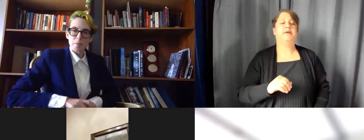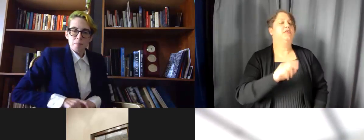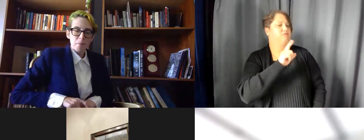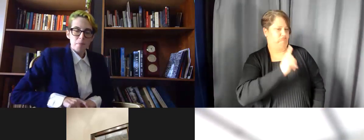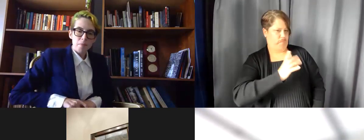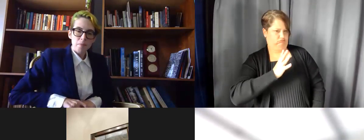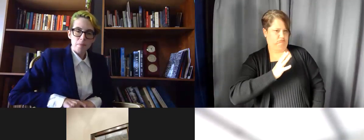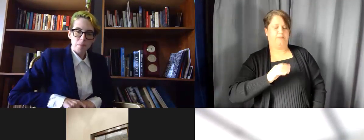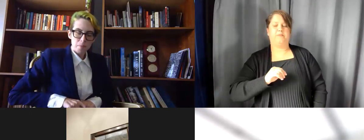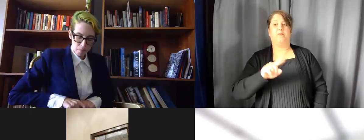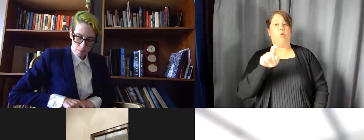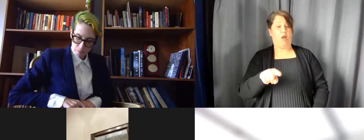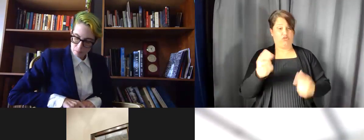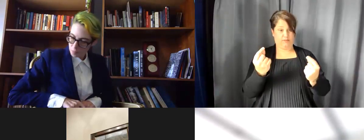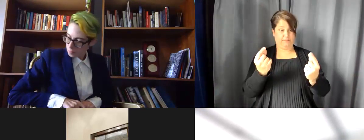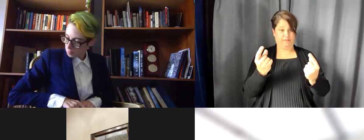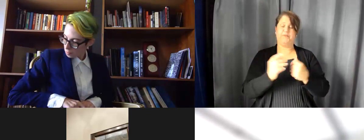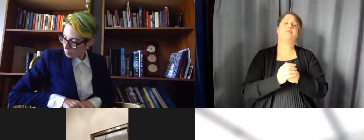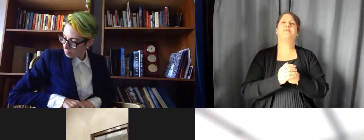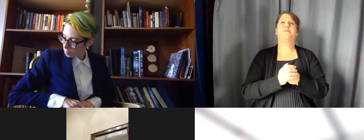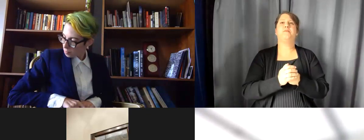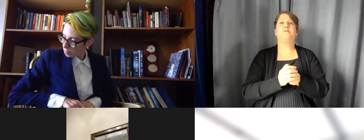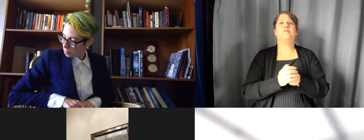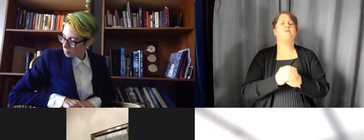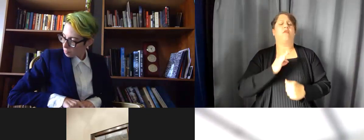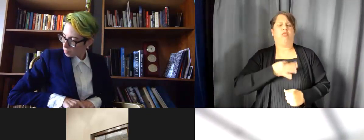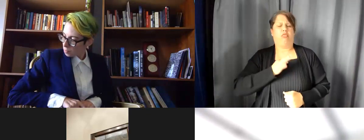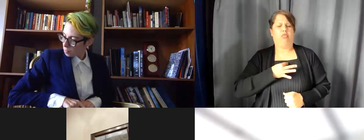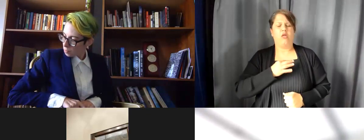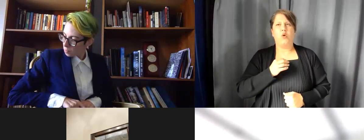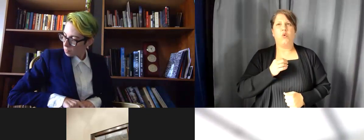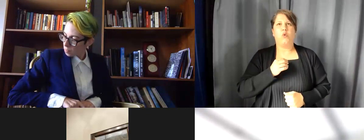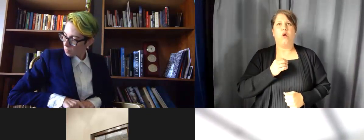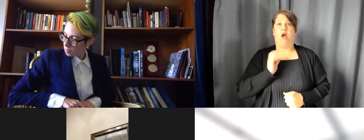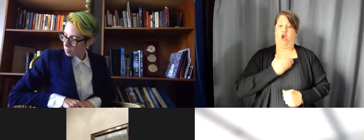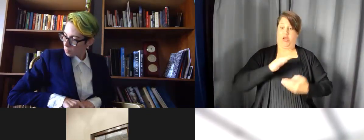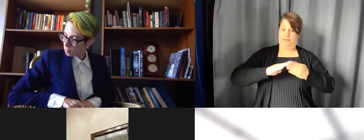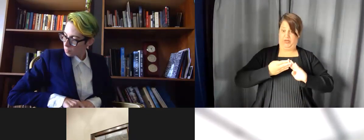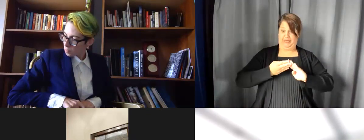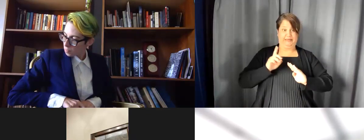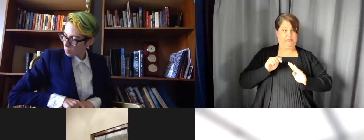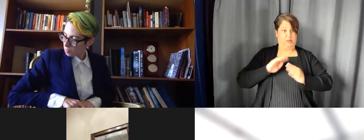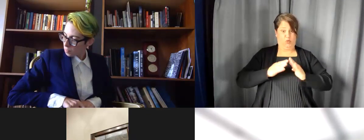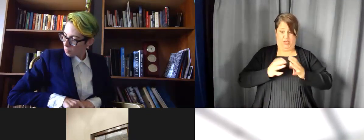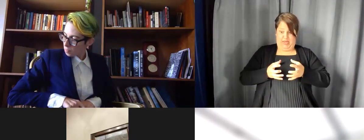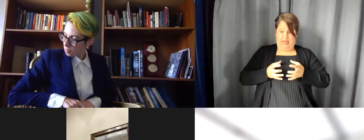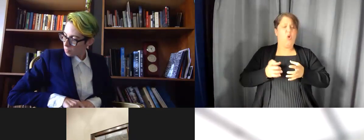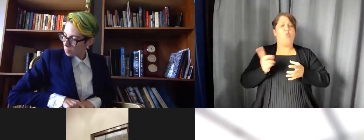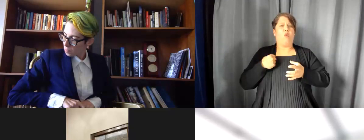Michael Libby: So the question is, it says, Where do you Michael Libby: think our community belongs within diversity.